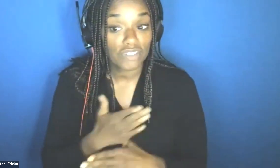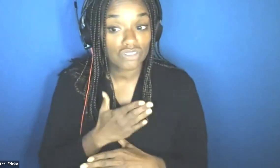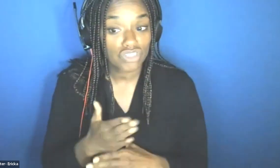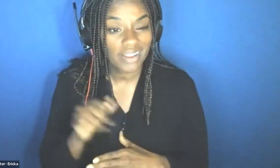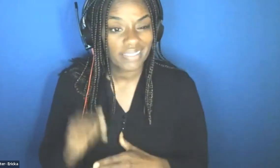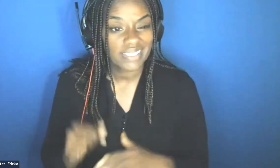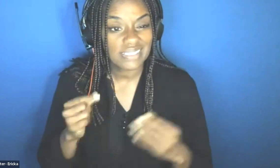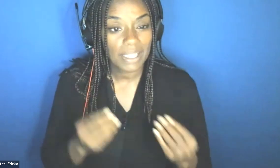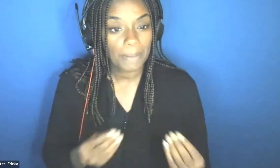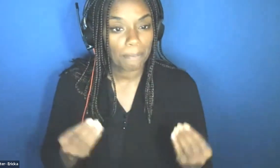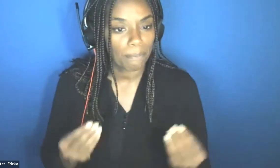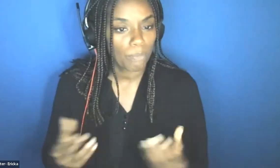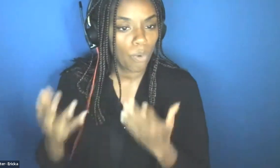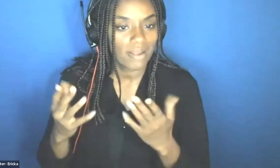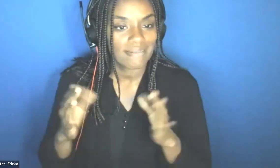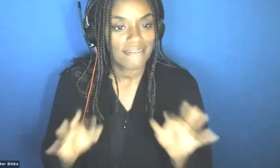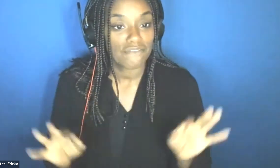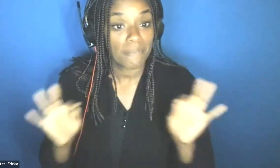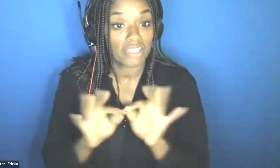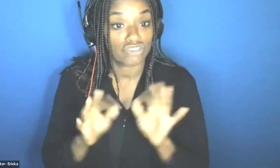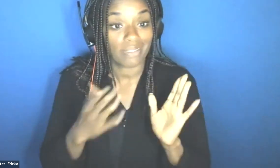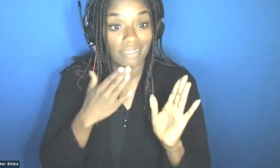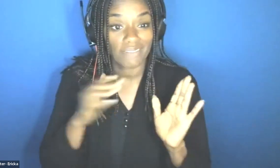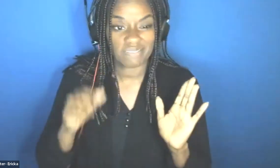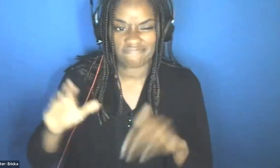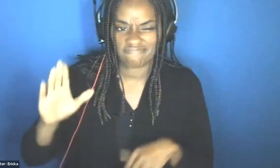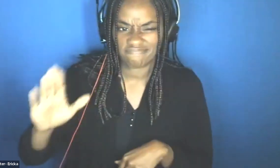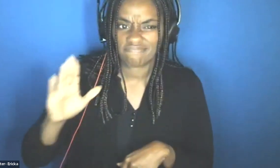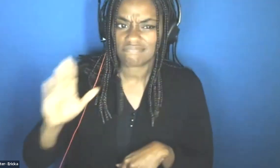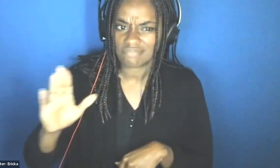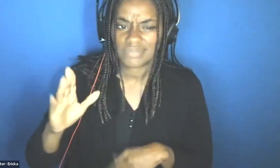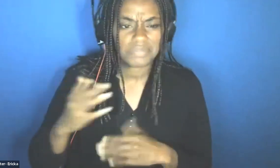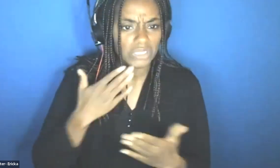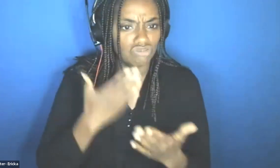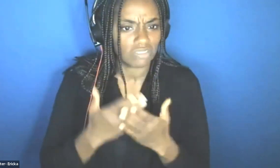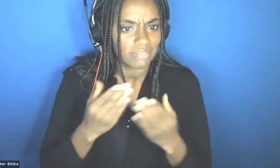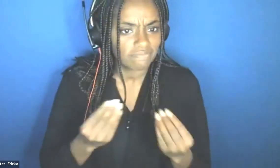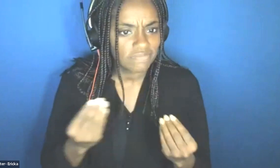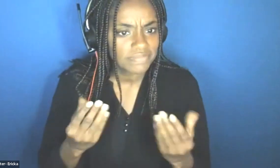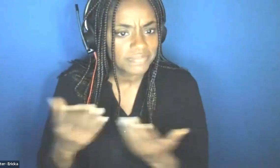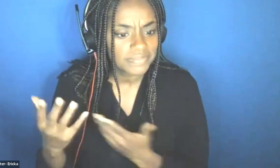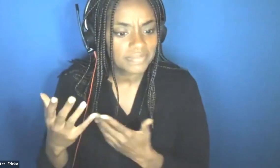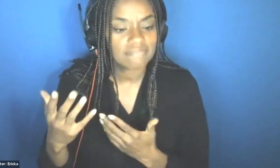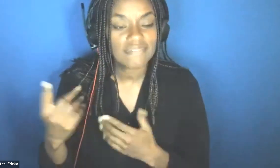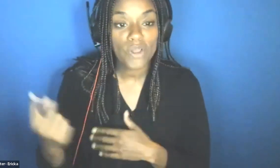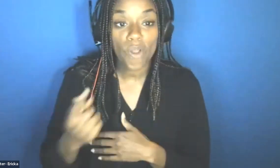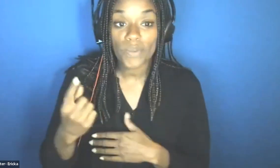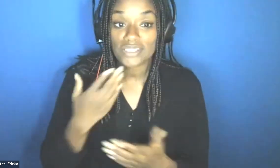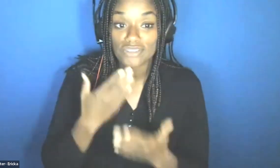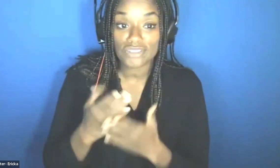Some comments in the chat. Great information, thank you. Thank you for sharing this important information.